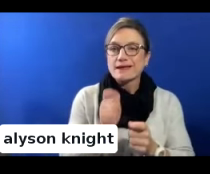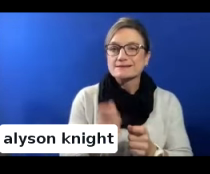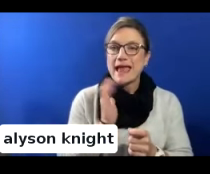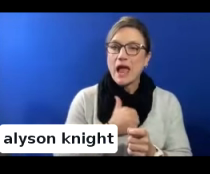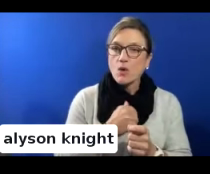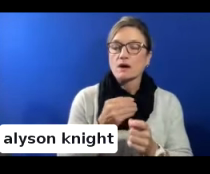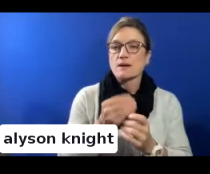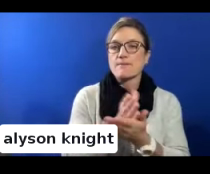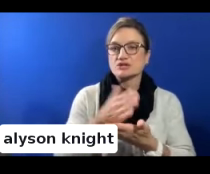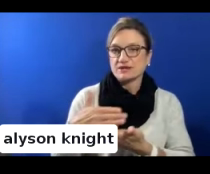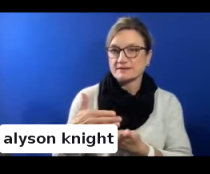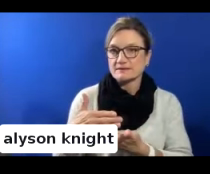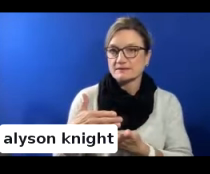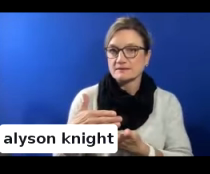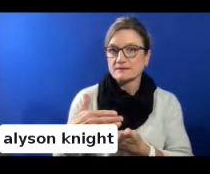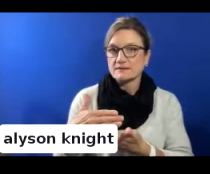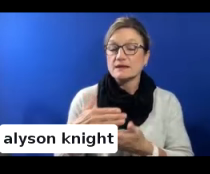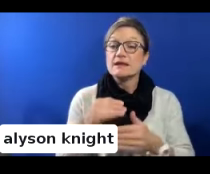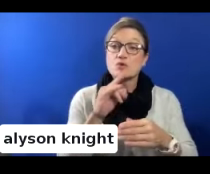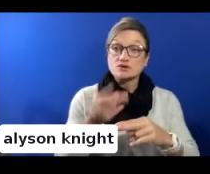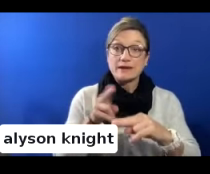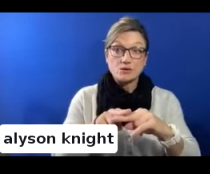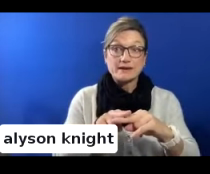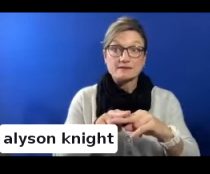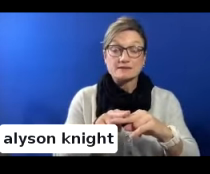Because in order to increase this by $1,000, you would have